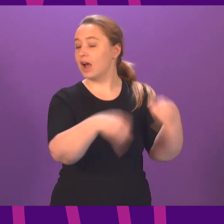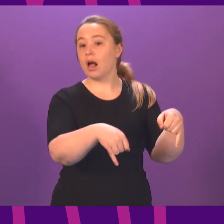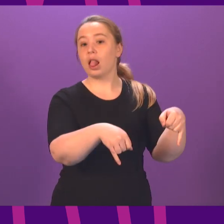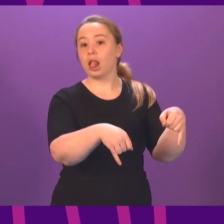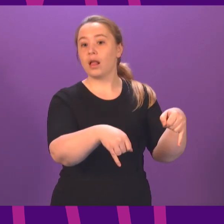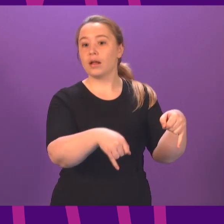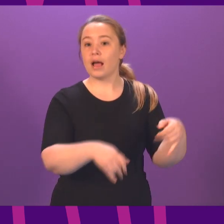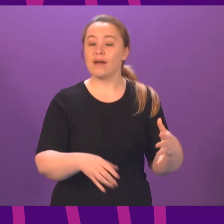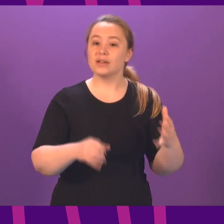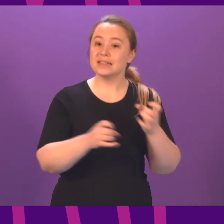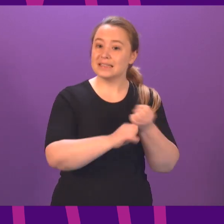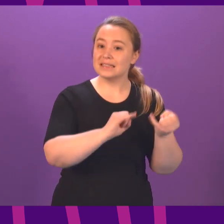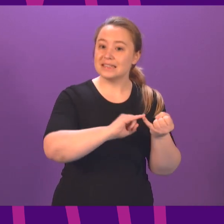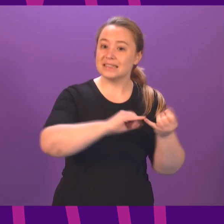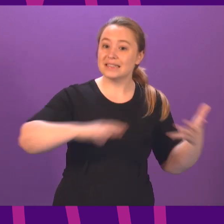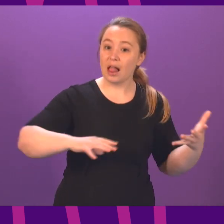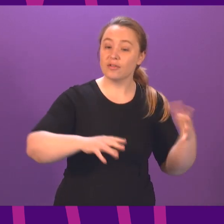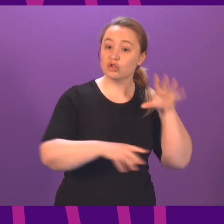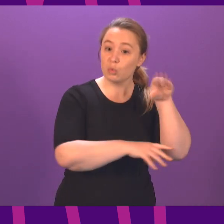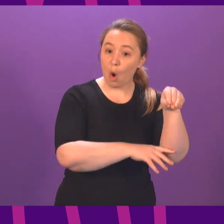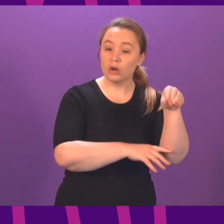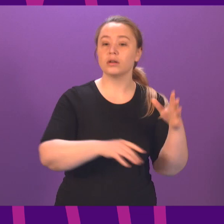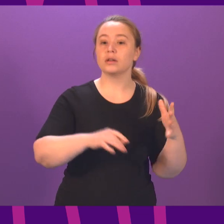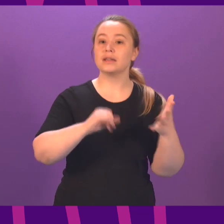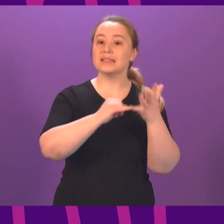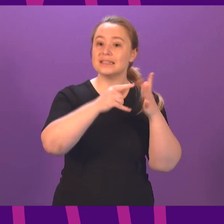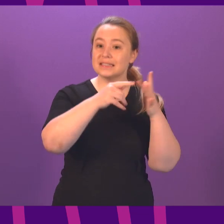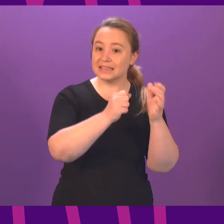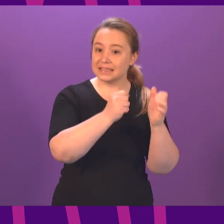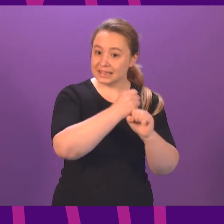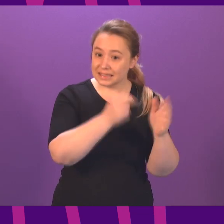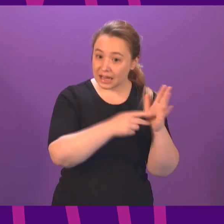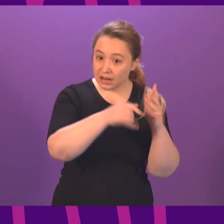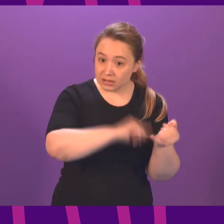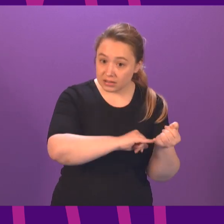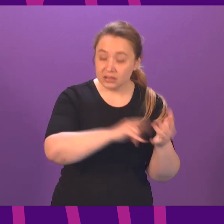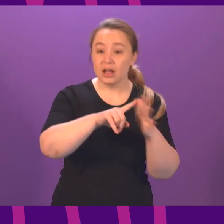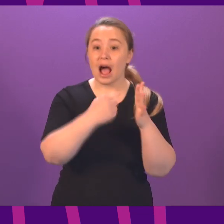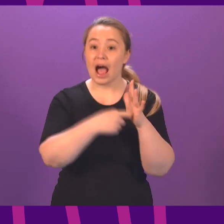Silver Swan, exercise Cygnus and exercise Iris all identified problems, but the Government